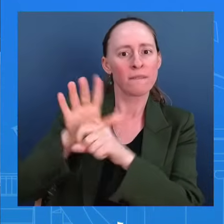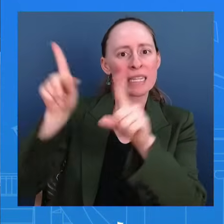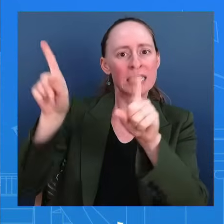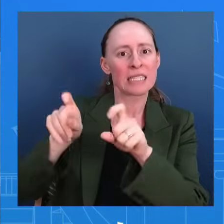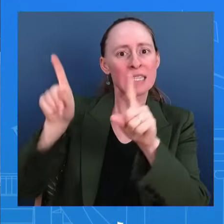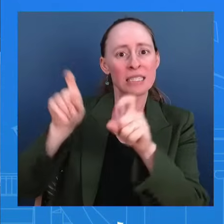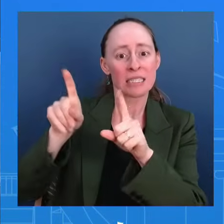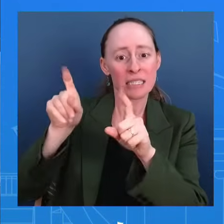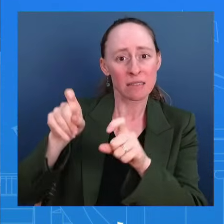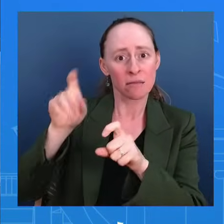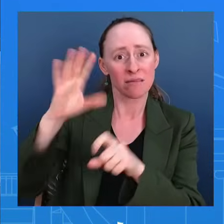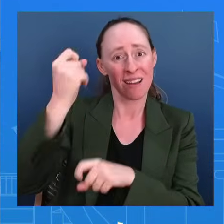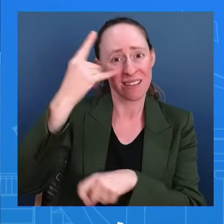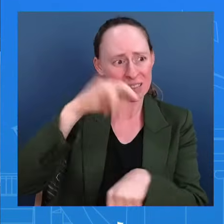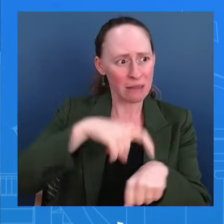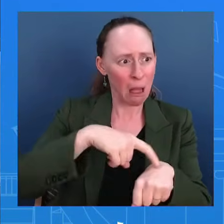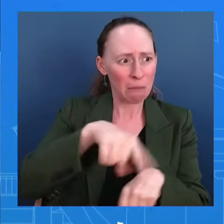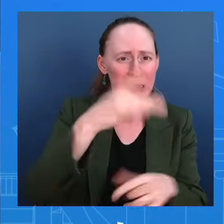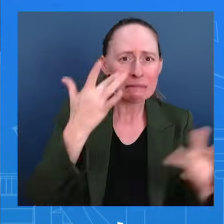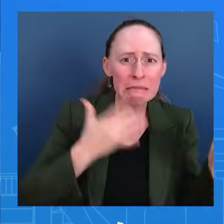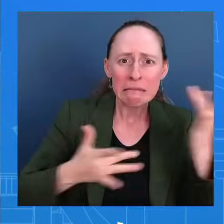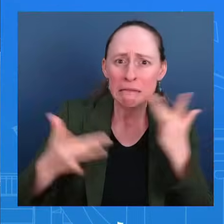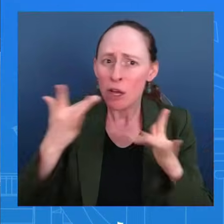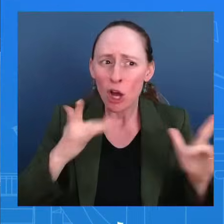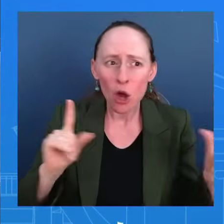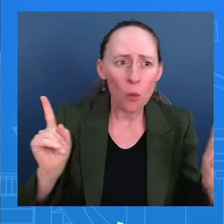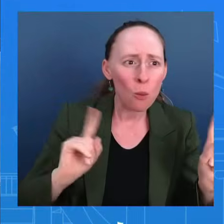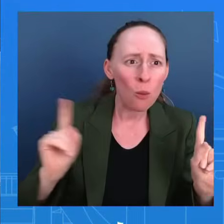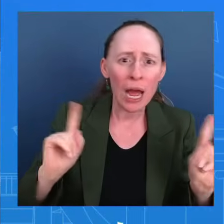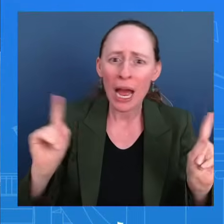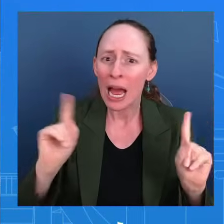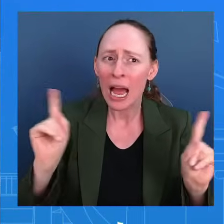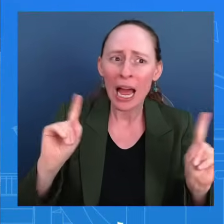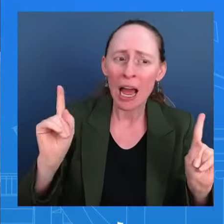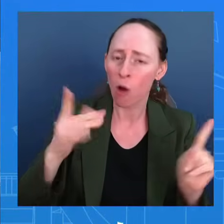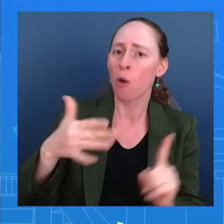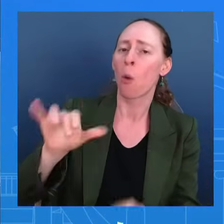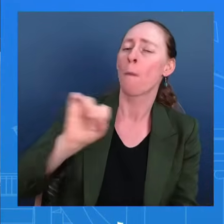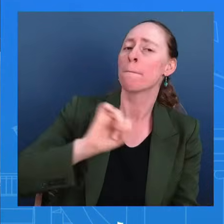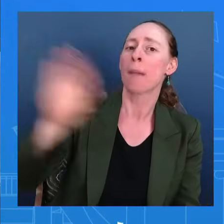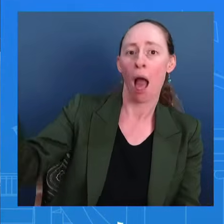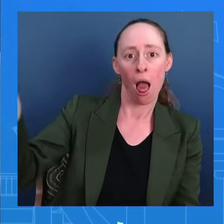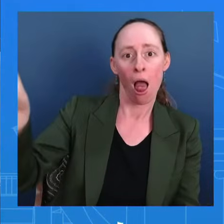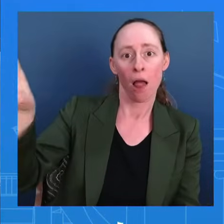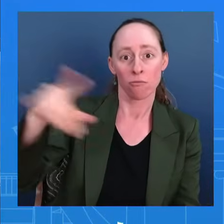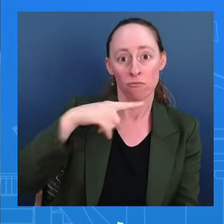Is that true? And then, if it is true -- Ms. Jean-Pierre: Yeah. The Press: -- why was the president going after Trump yesterday